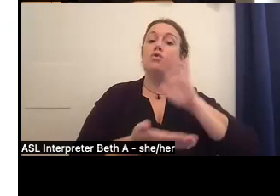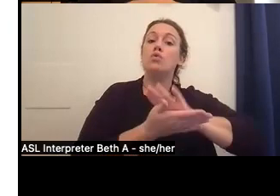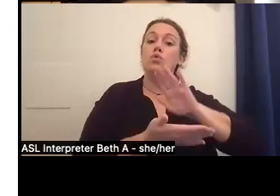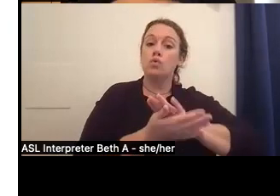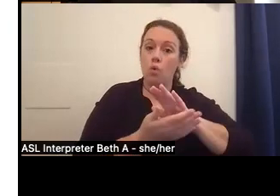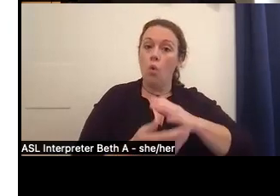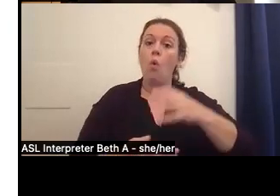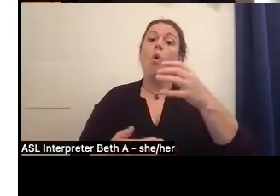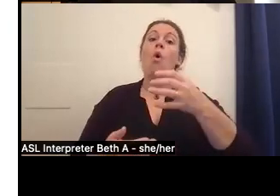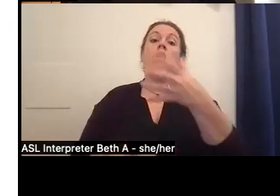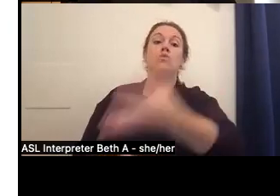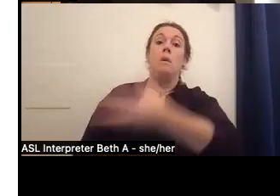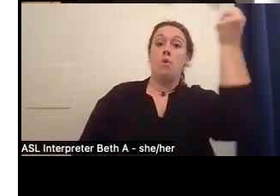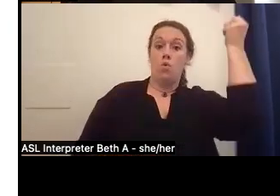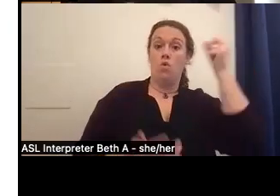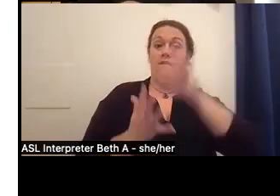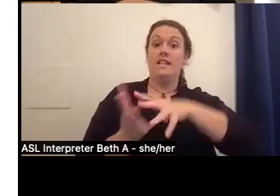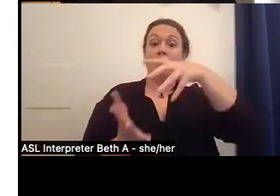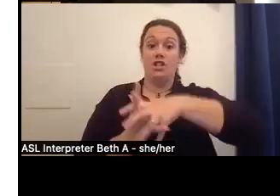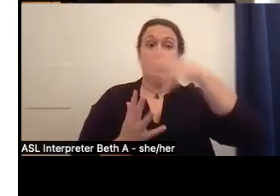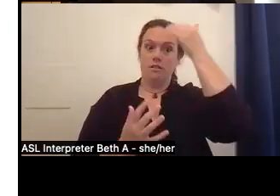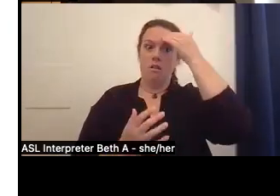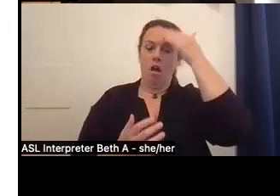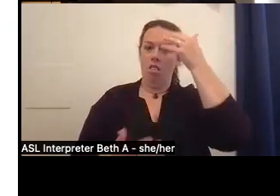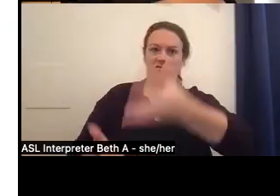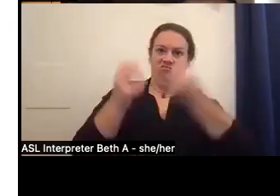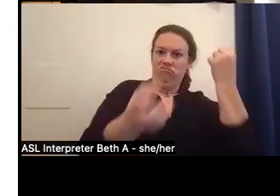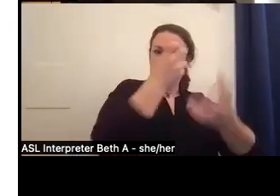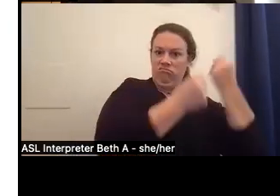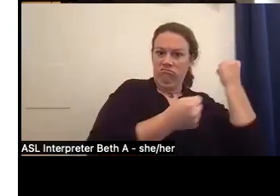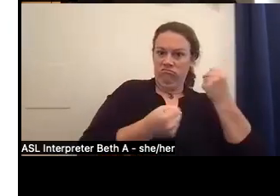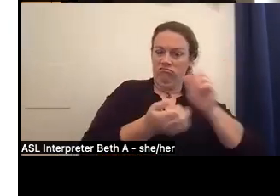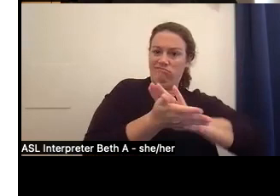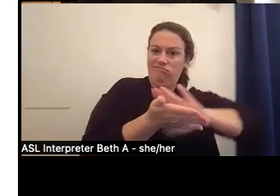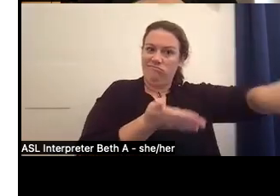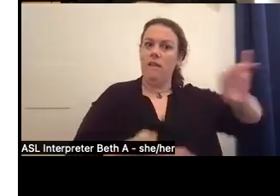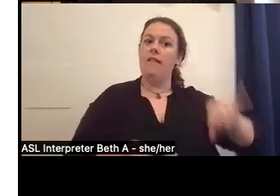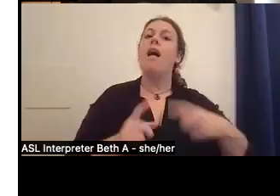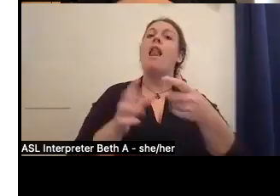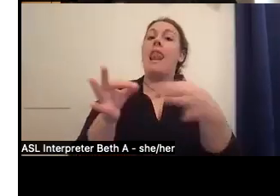and we we can talk about all the problems that were not only instilled in them but, of course,